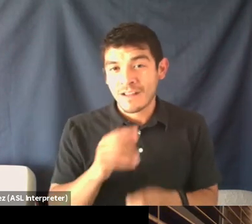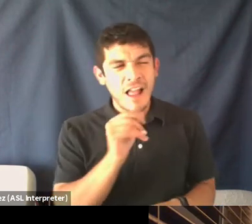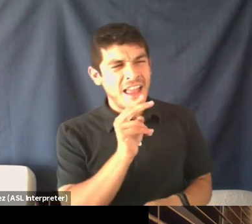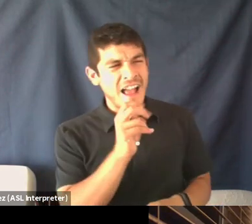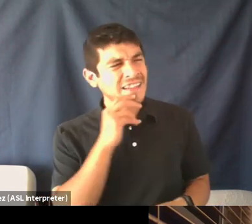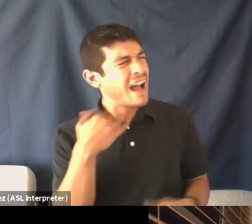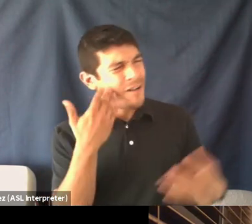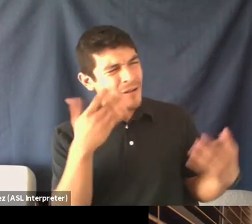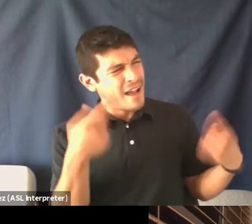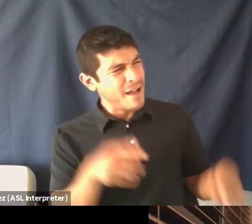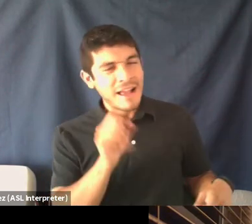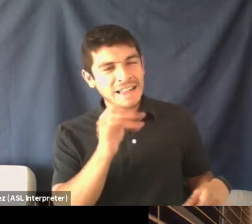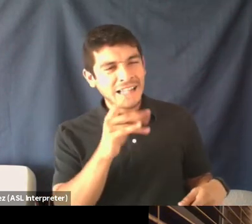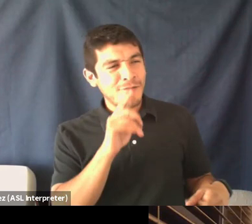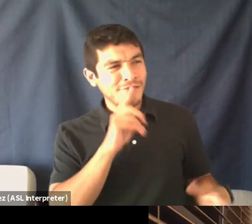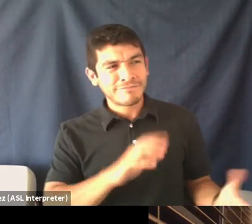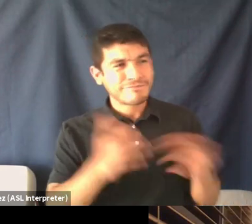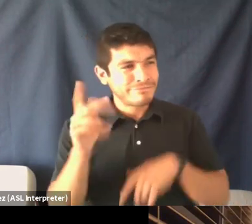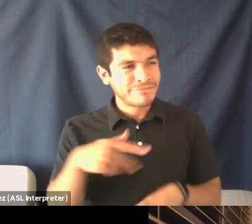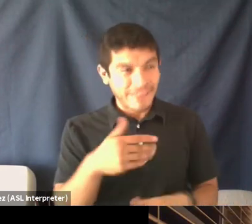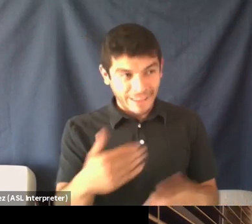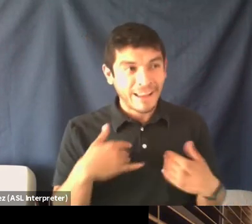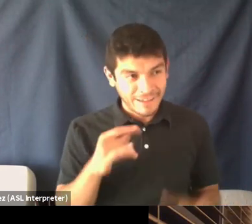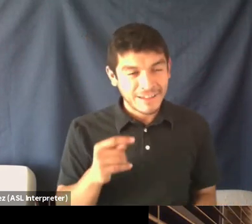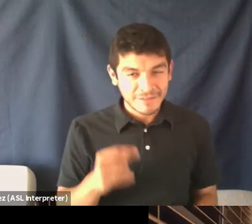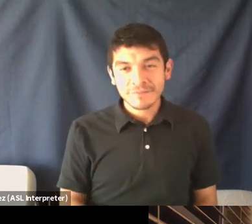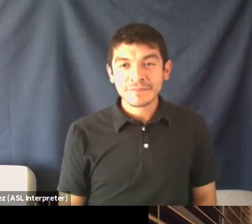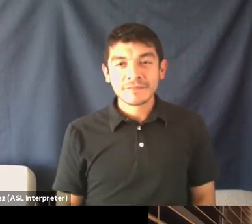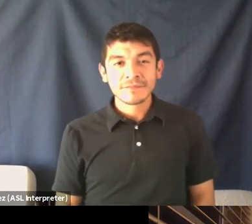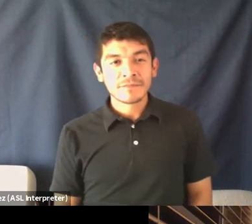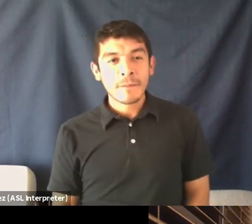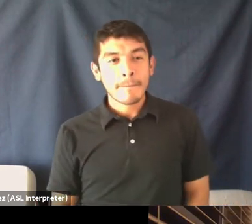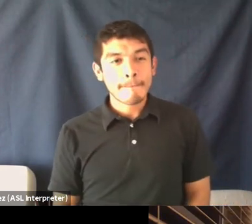they had the over. - They blew it. And then suddenly, I know. So, now I'm curious